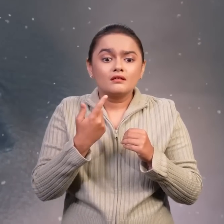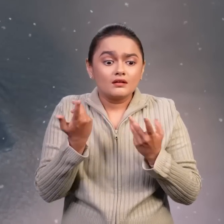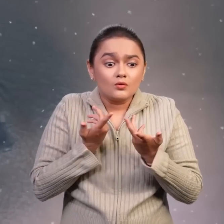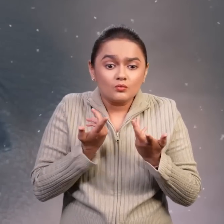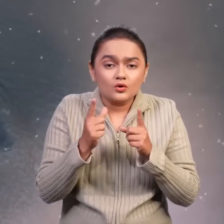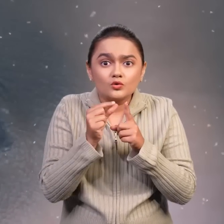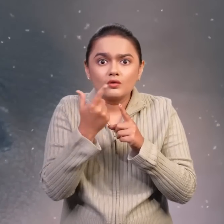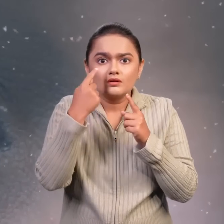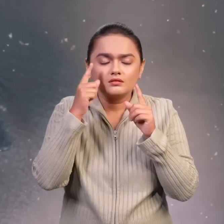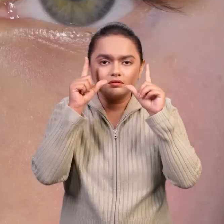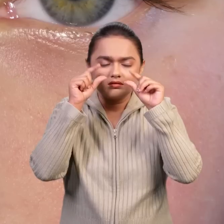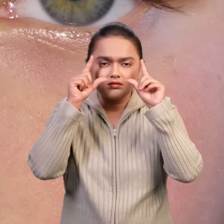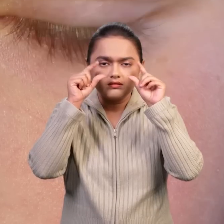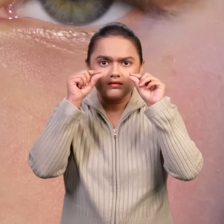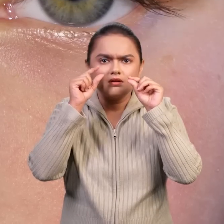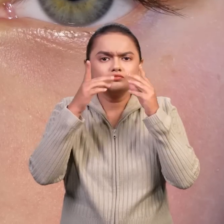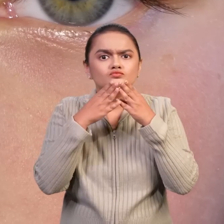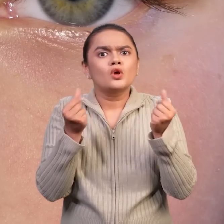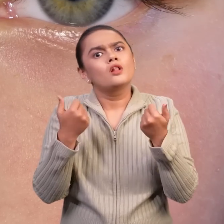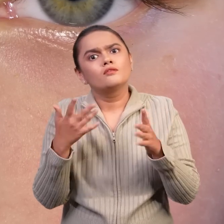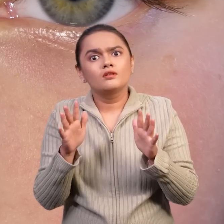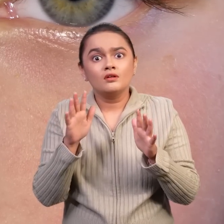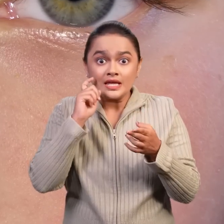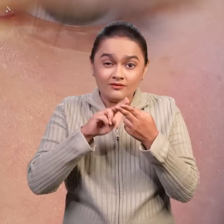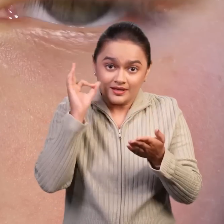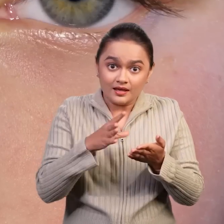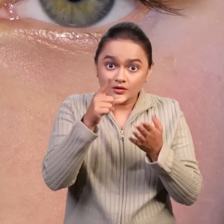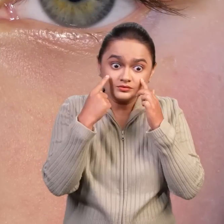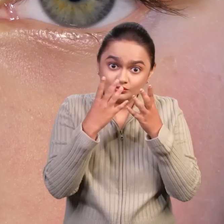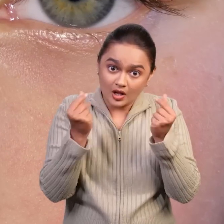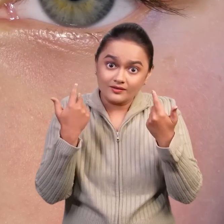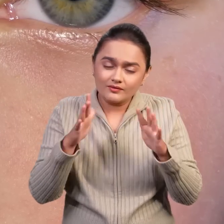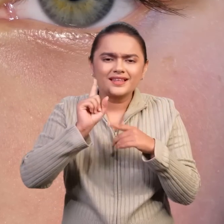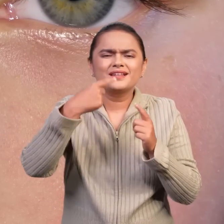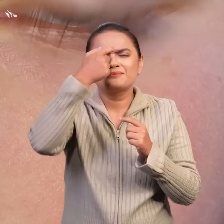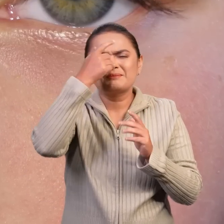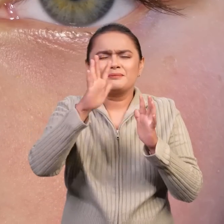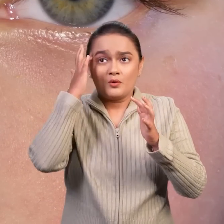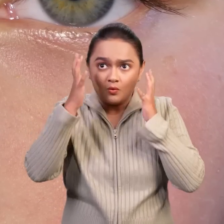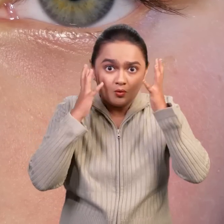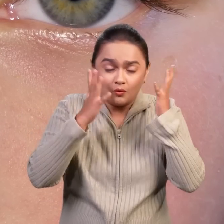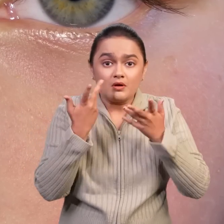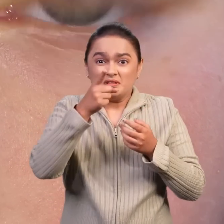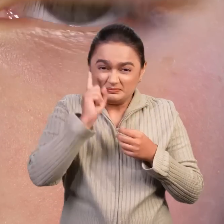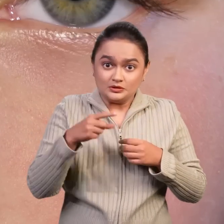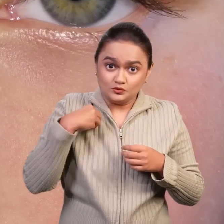What we typically find is that blinking helps the problem, and if that's so, then really there isn't much to worry about.